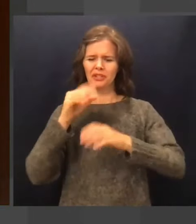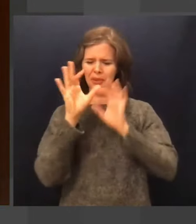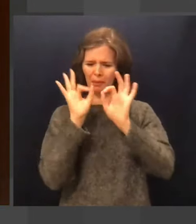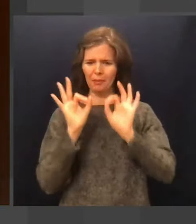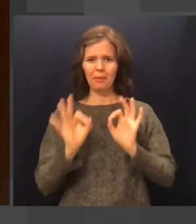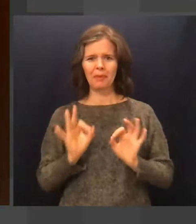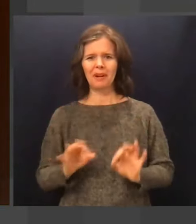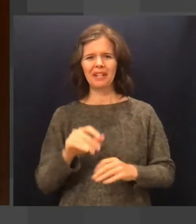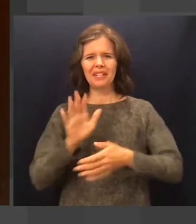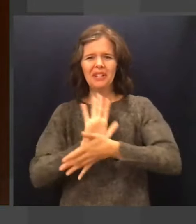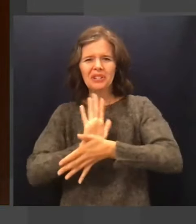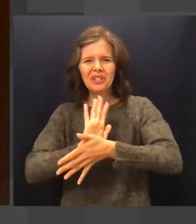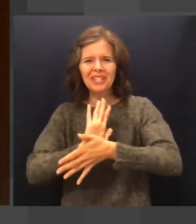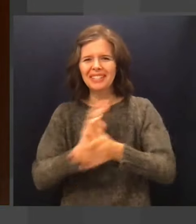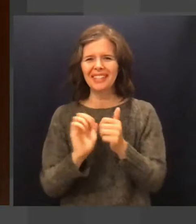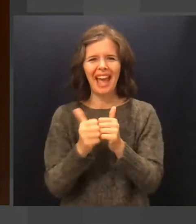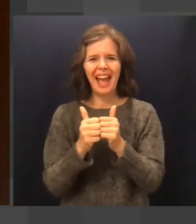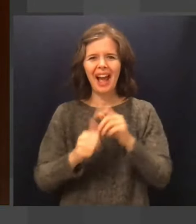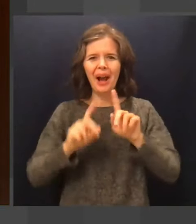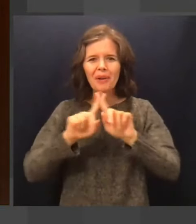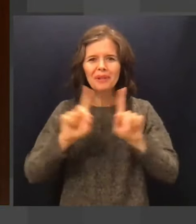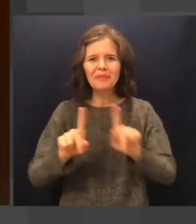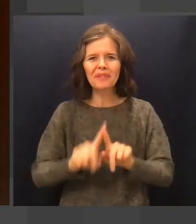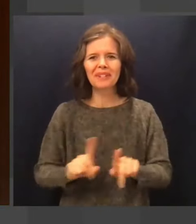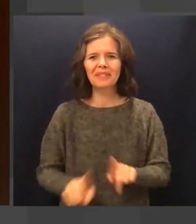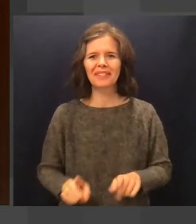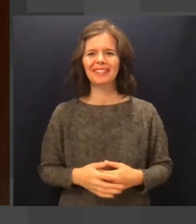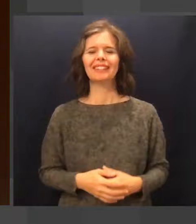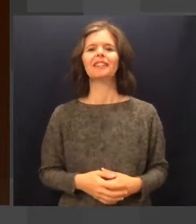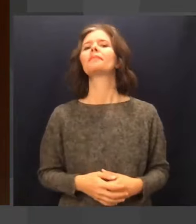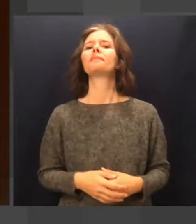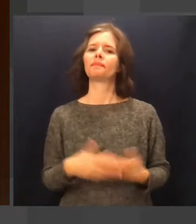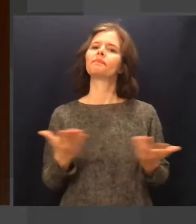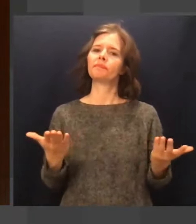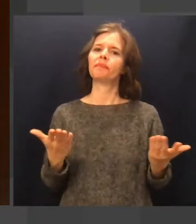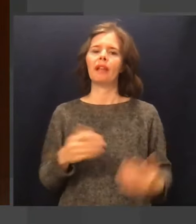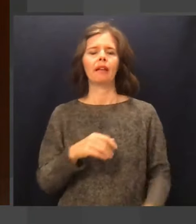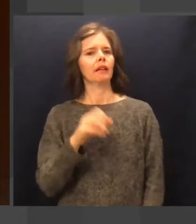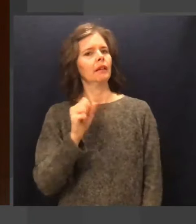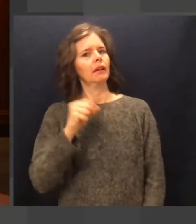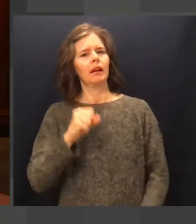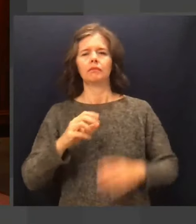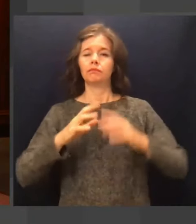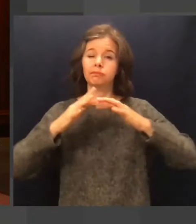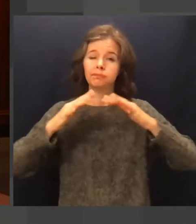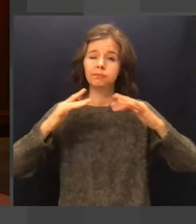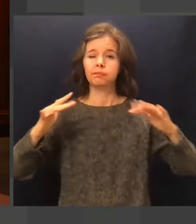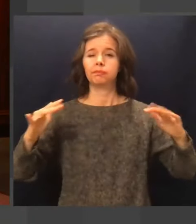THERE ARE SO MANY DIFFERENT